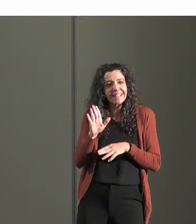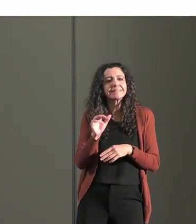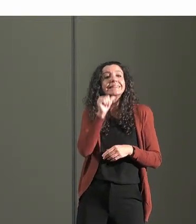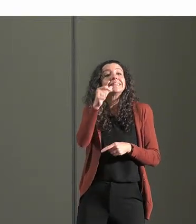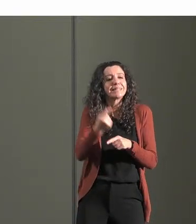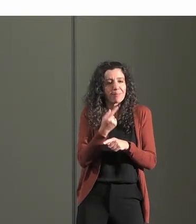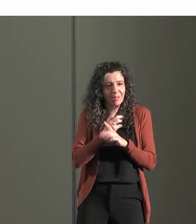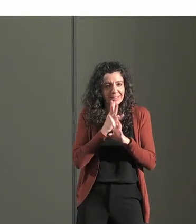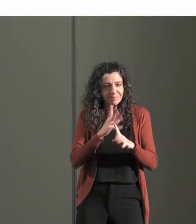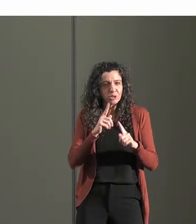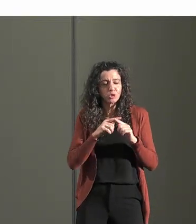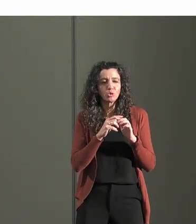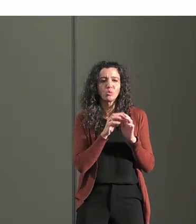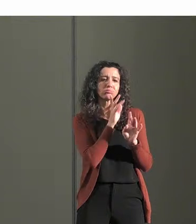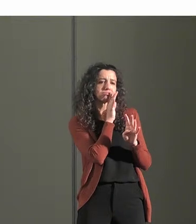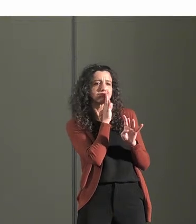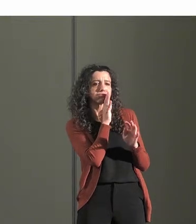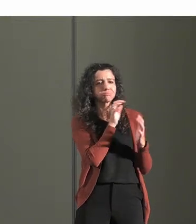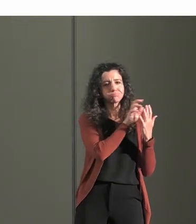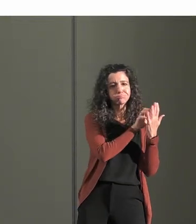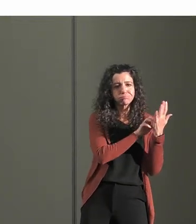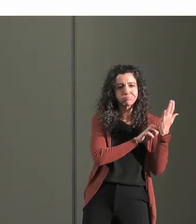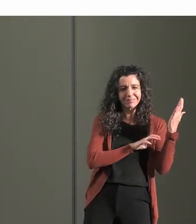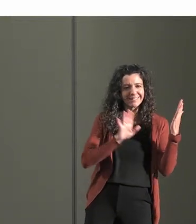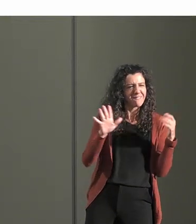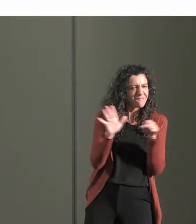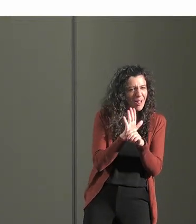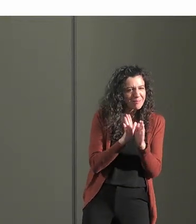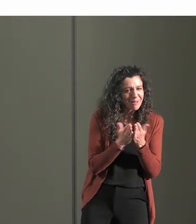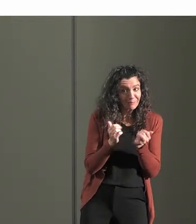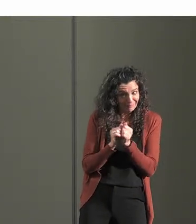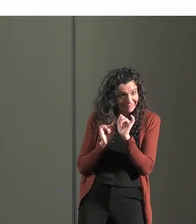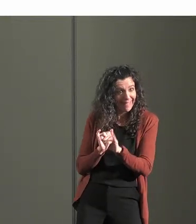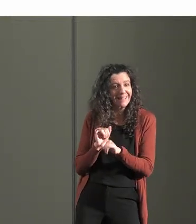mode and using his a typical speech to transcribe the whole